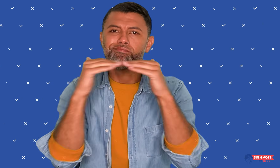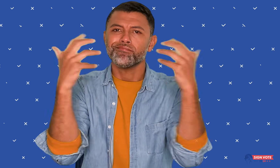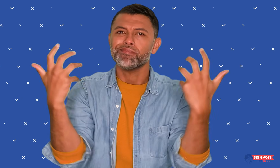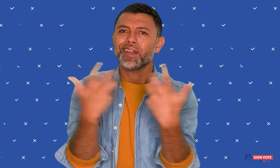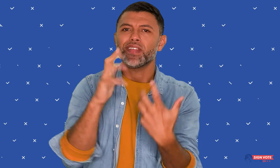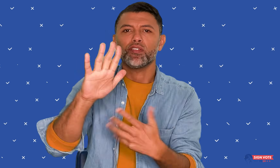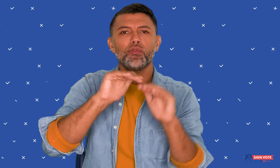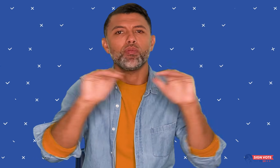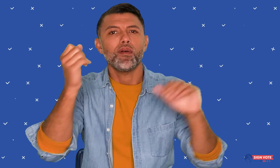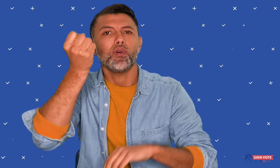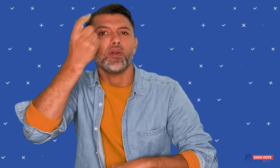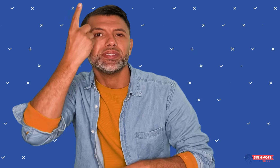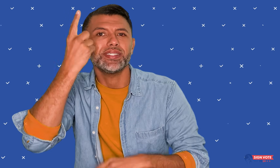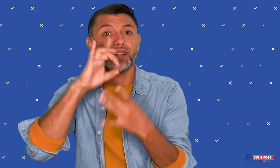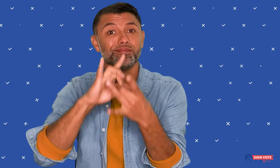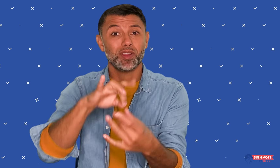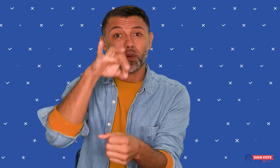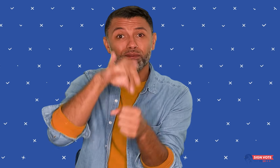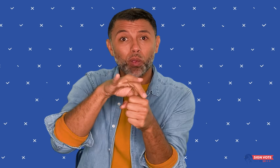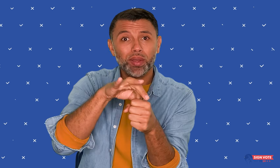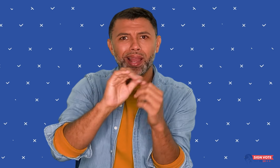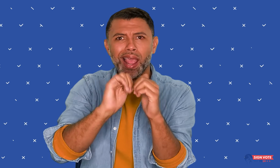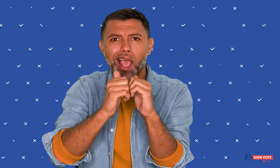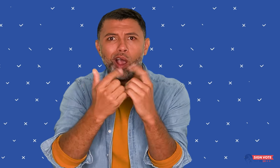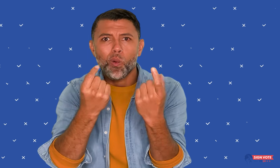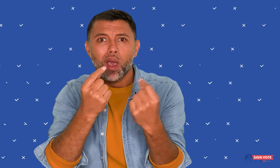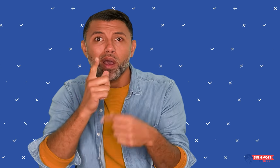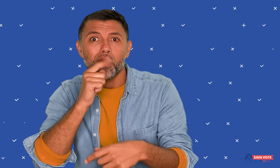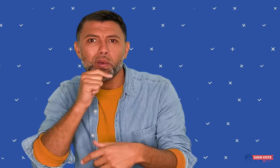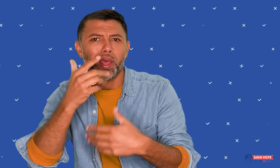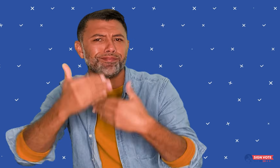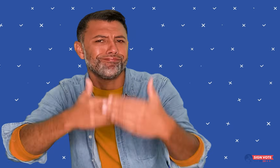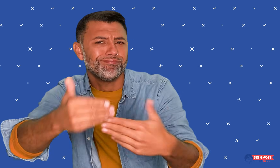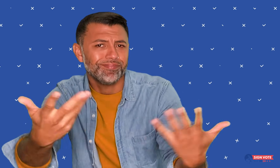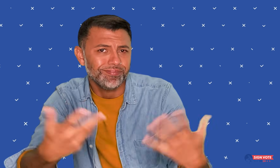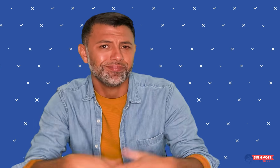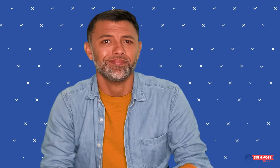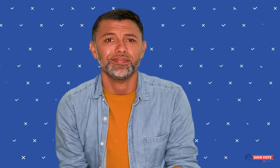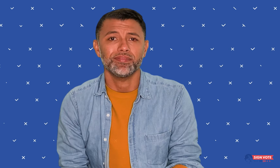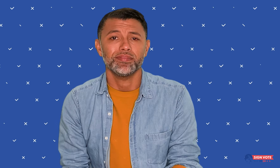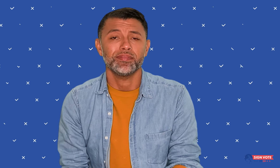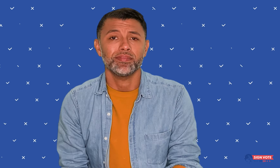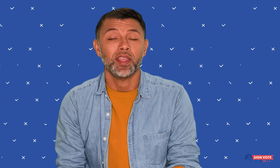that fits their understanding of the ins and outs of voting.